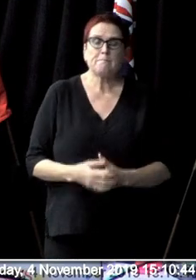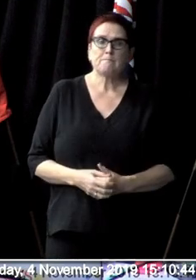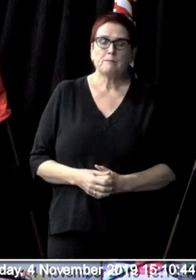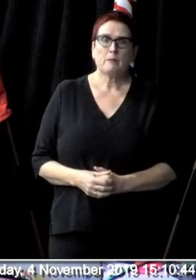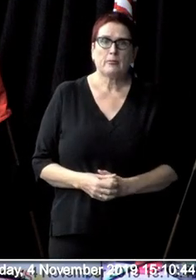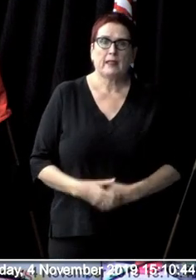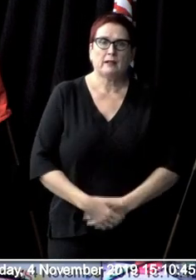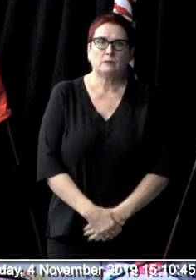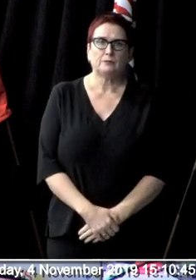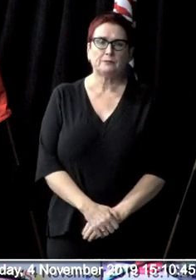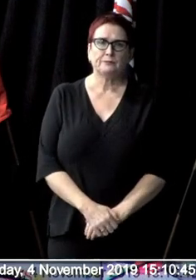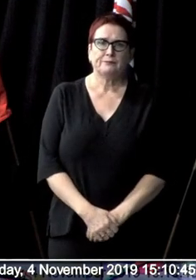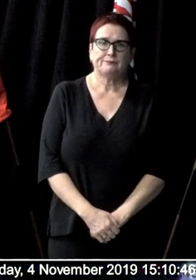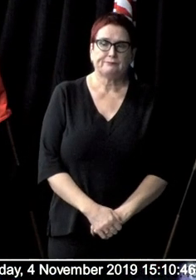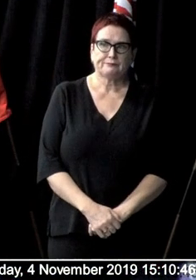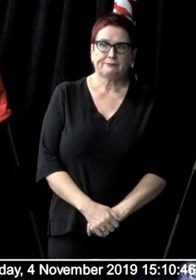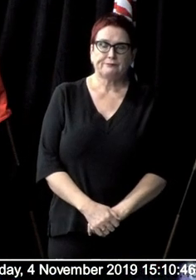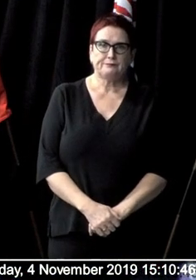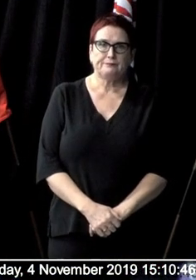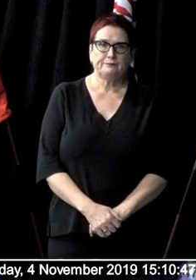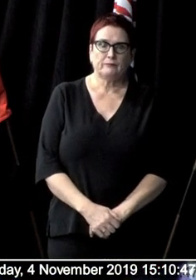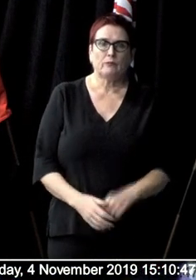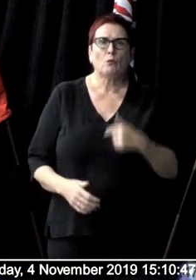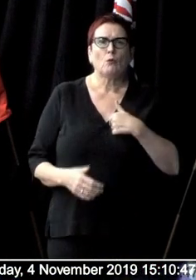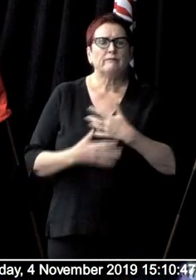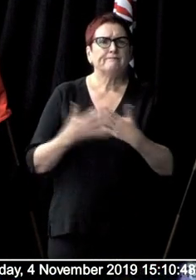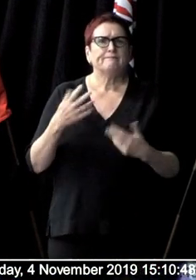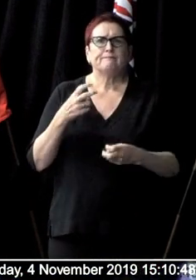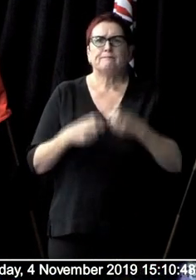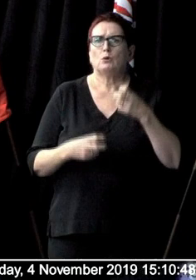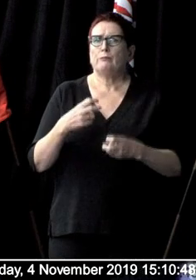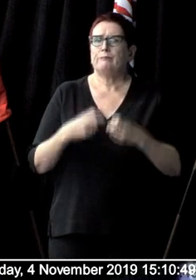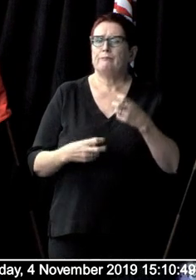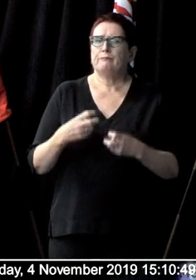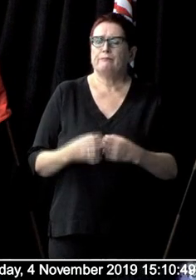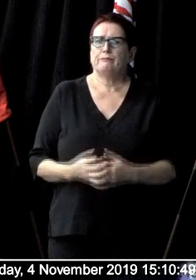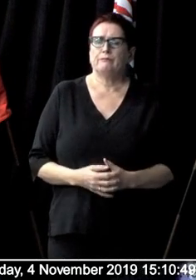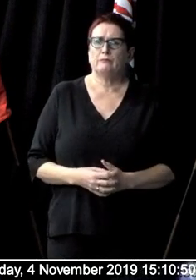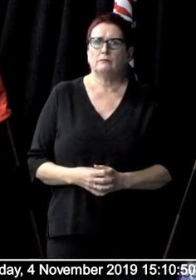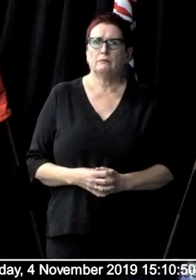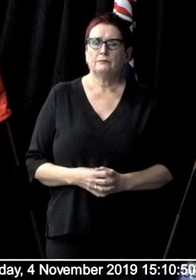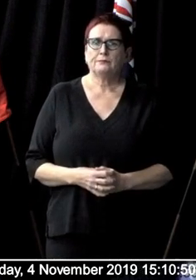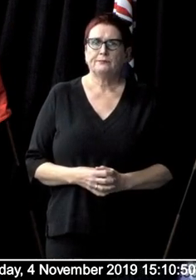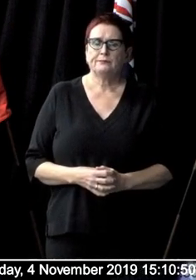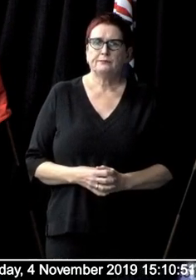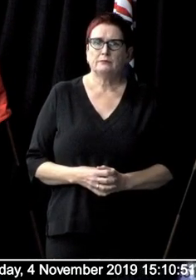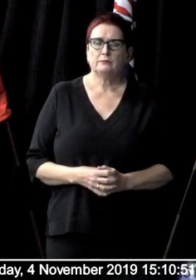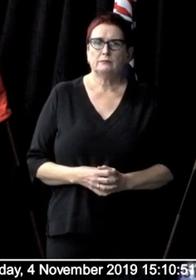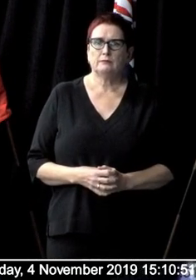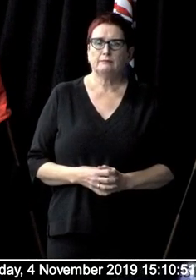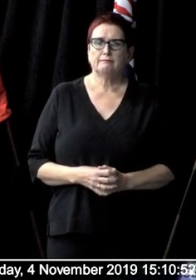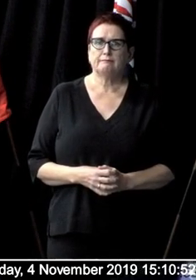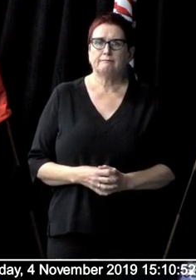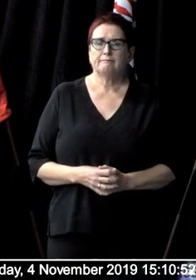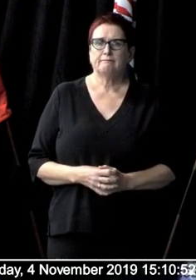I think one of the issues that – our experience is that families are deeply